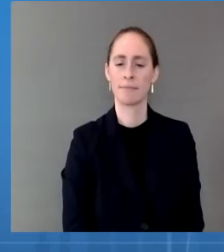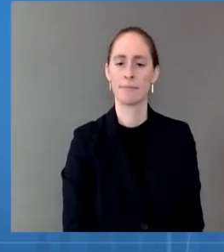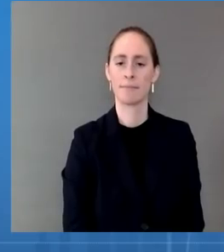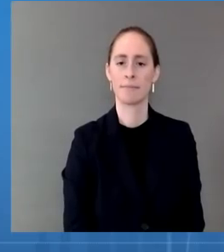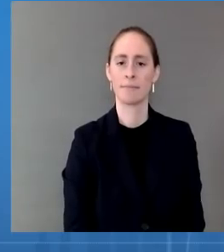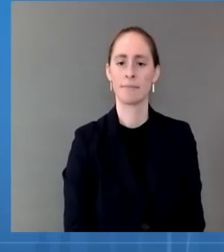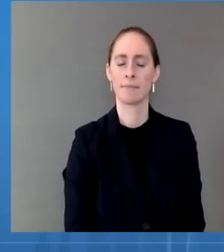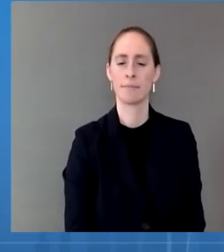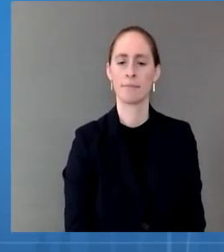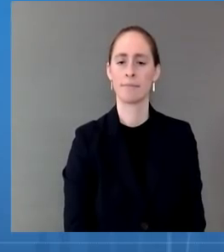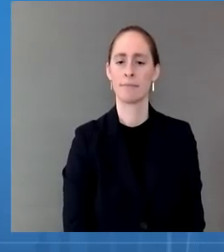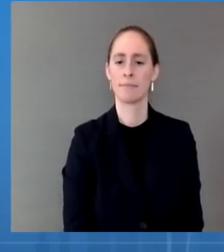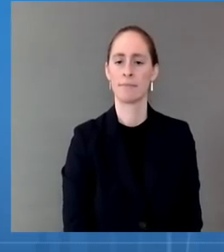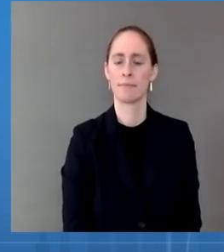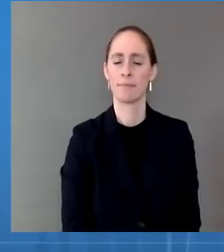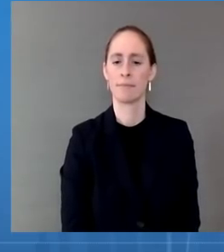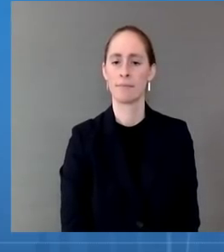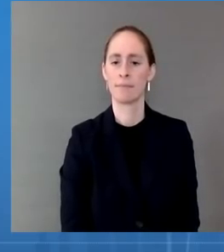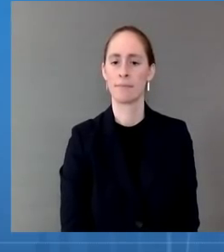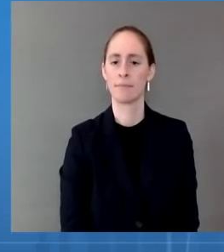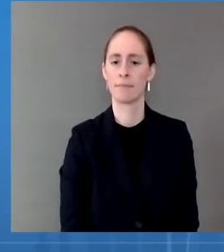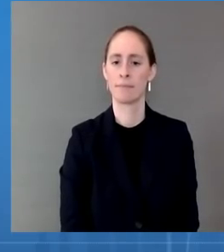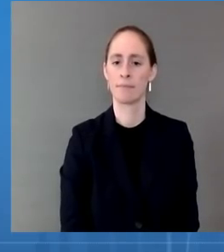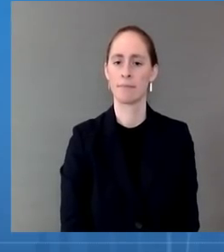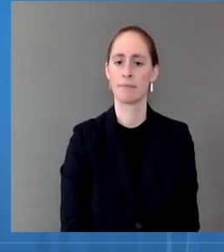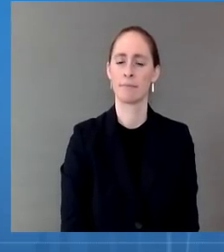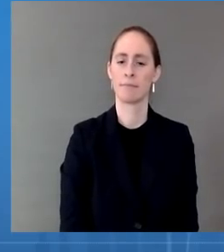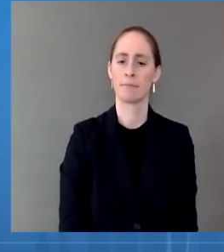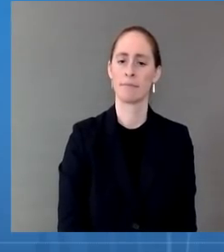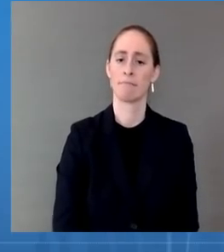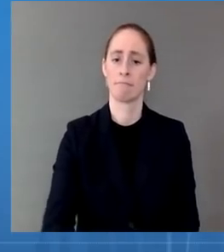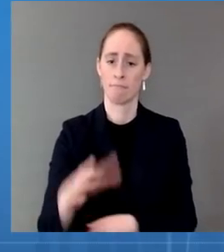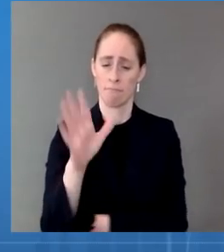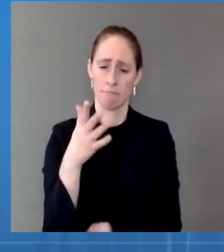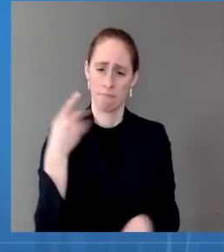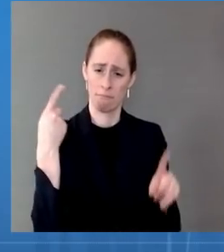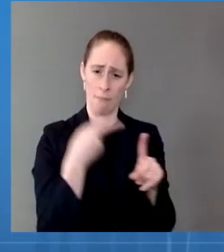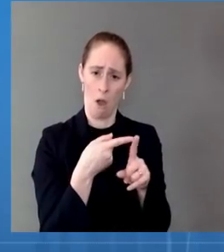namely preventing infection by a monoclonal antibody infusion